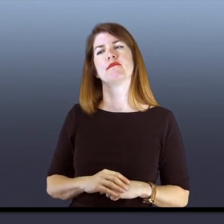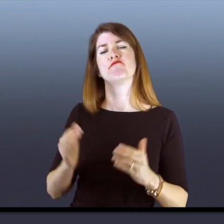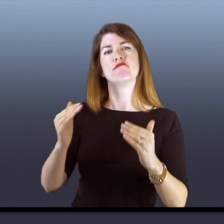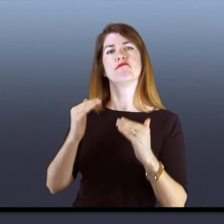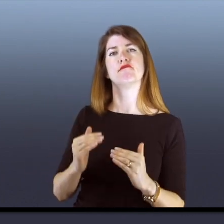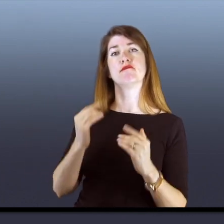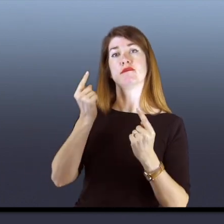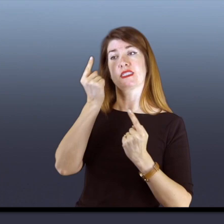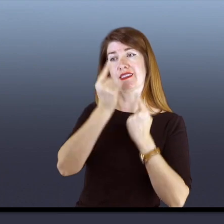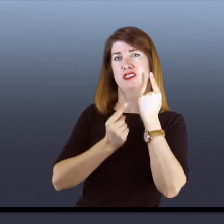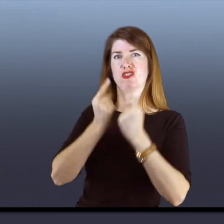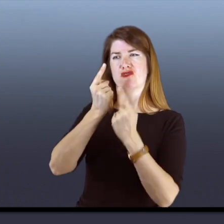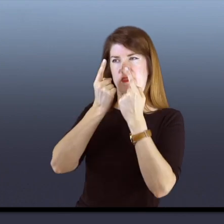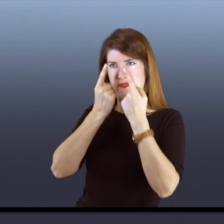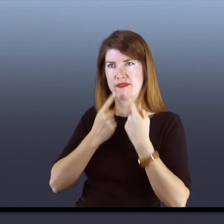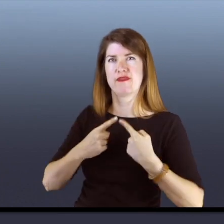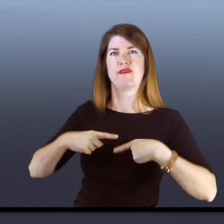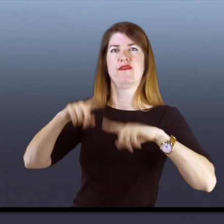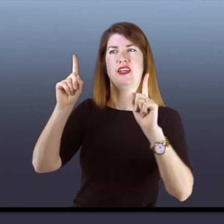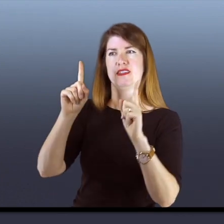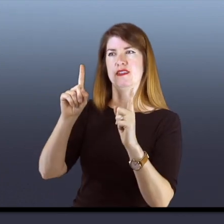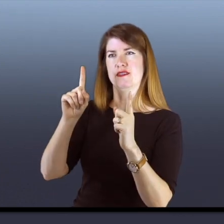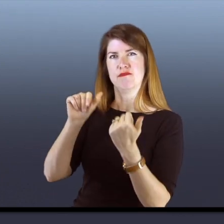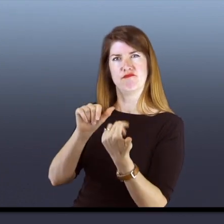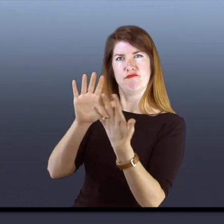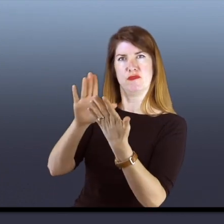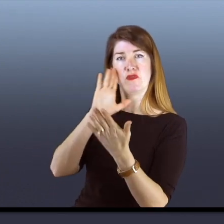Consider effective -- effective methods of interviewing the client.